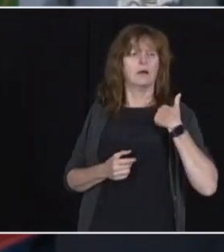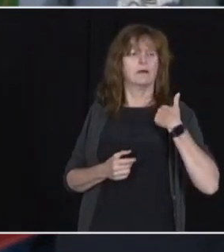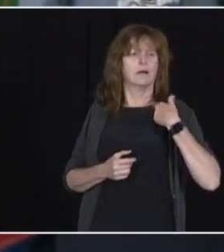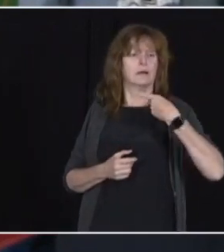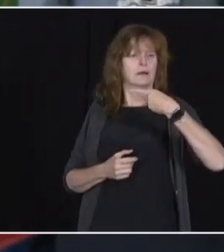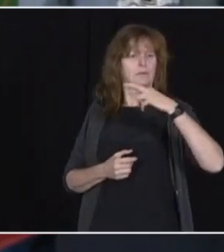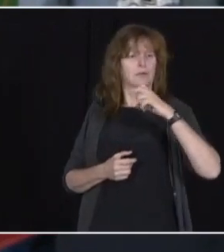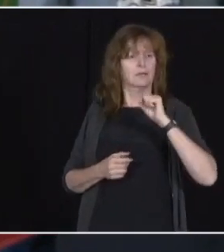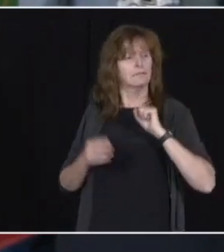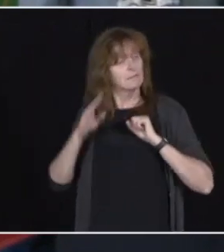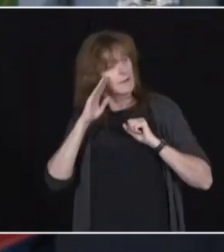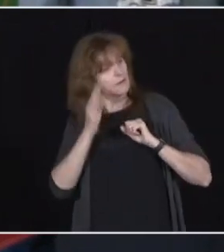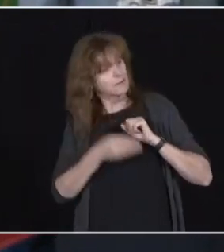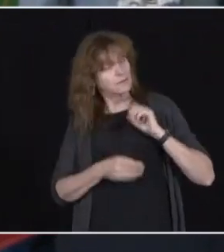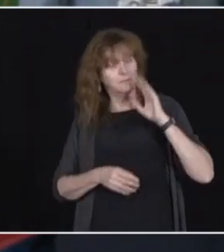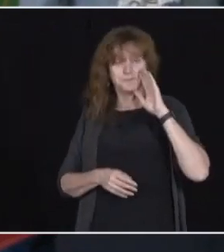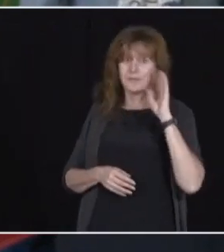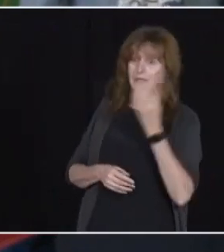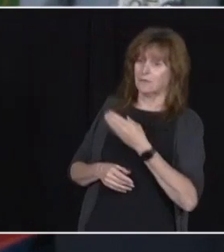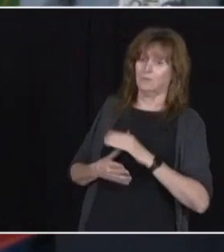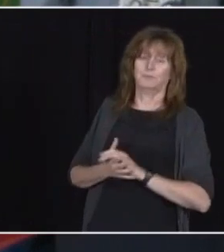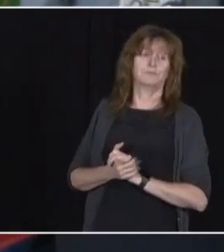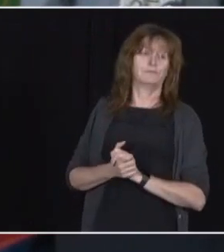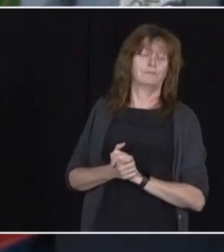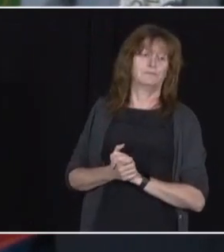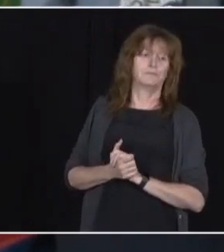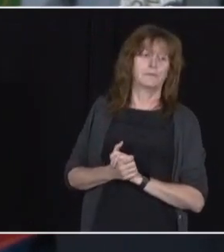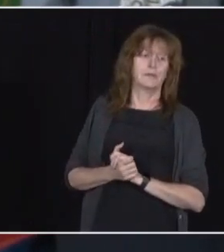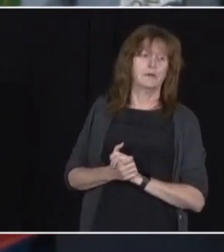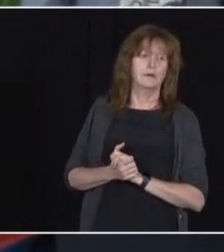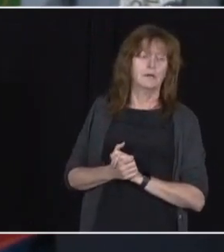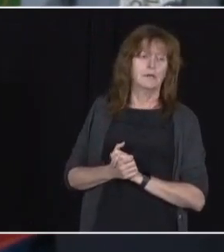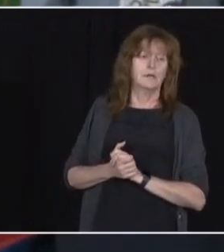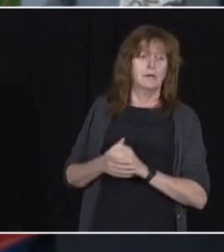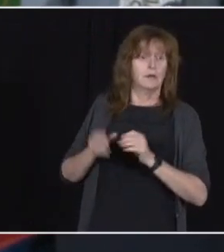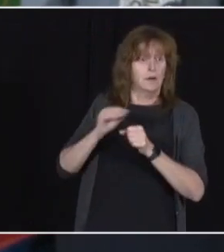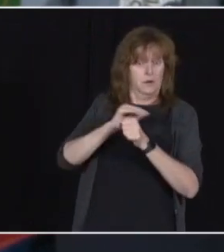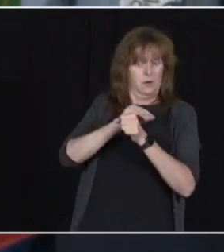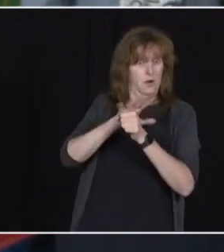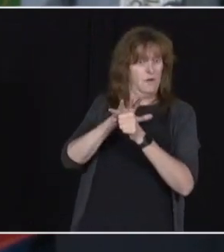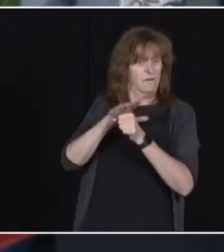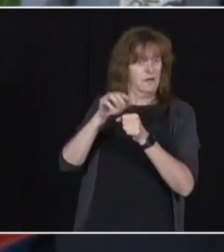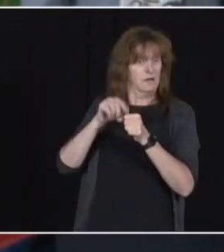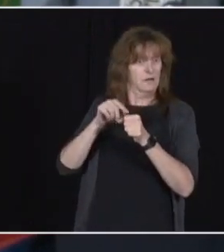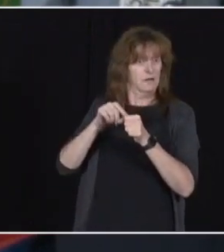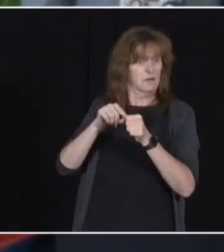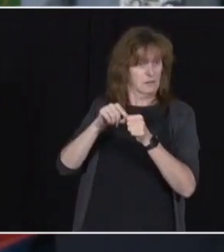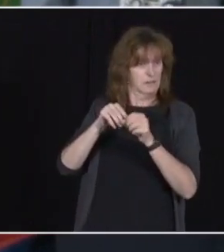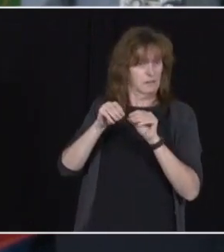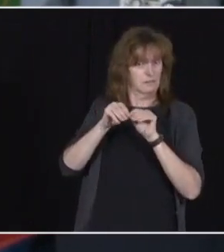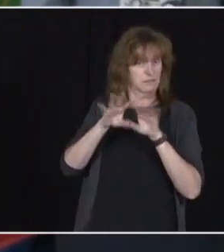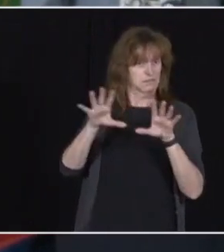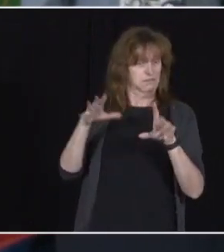Next question comes from Allison Jones with the Canadian press. Please go ahead. Hi, Premier.